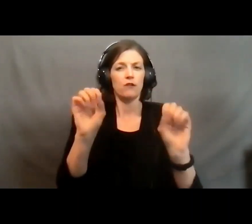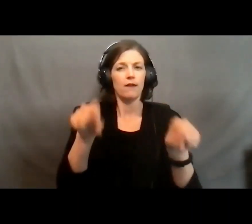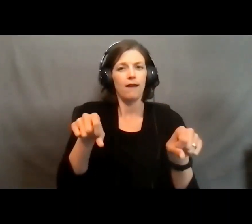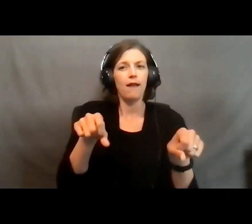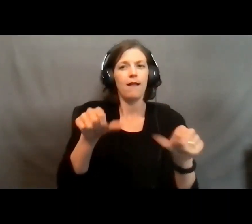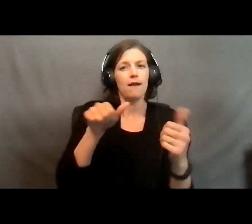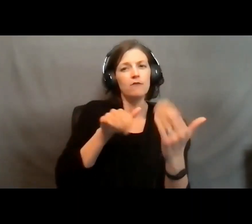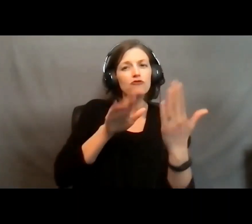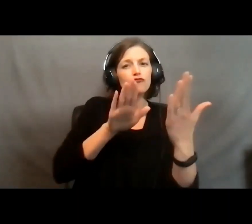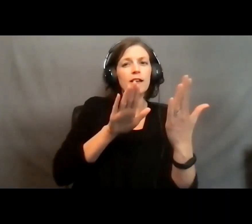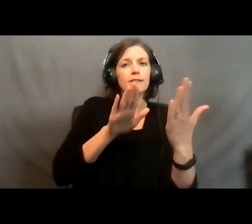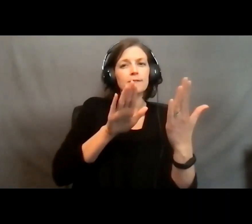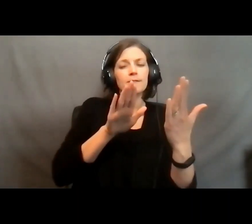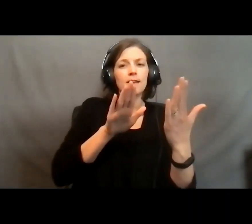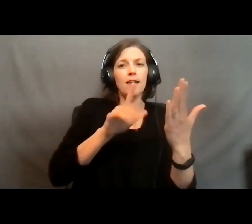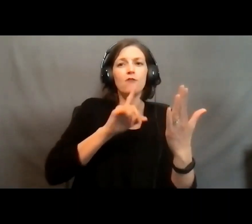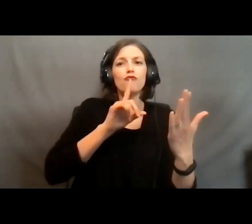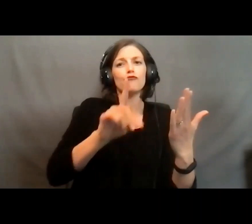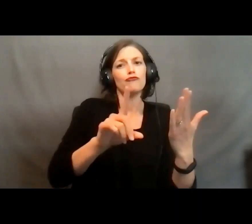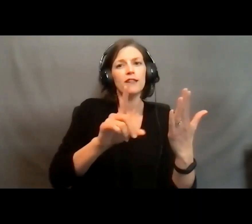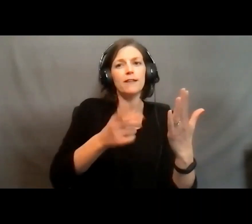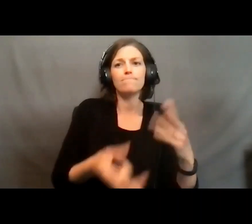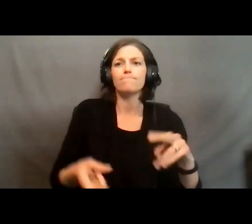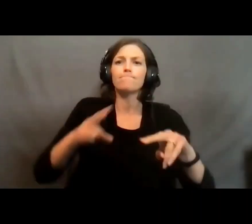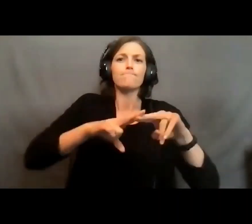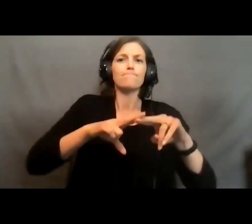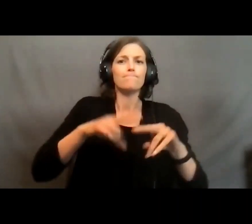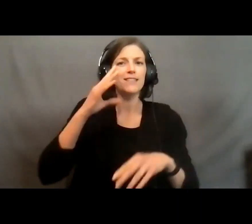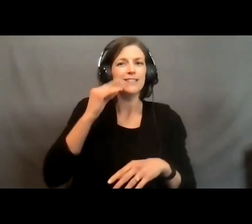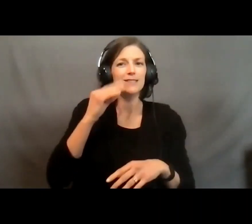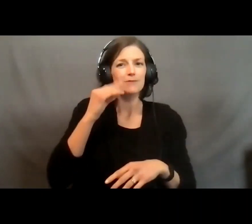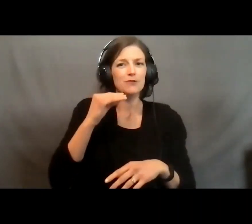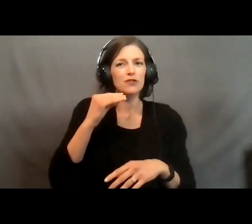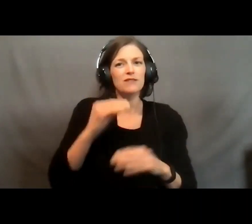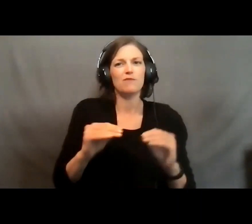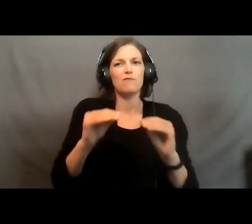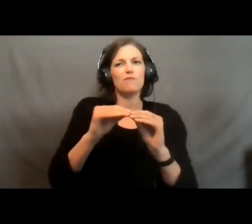the experience over just looking at the 13:35:29 papers in the paper repository